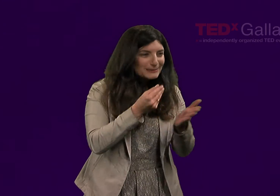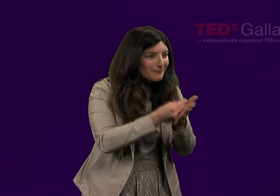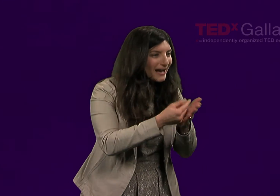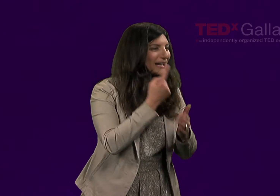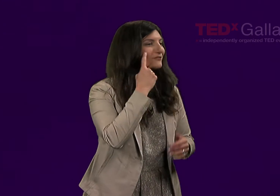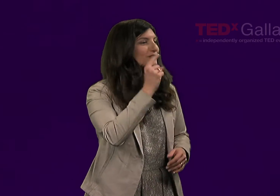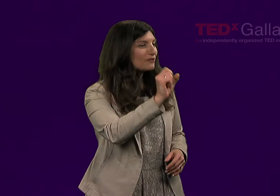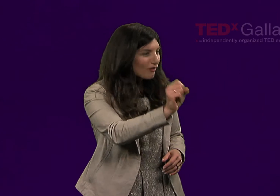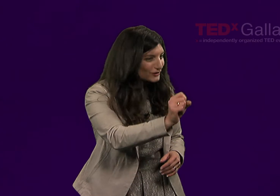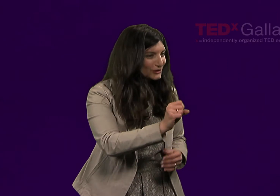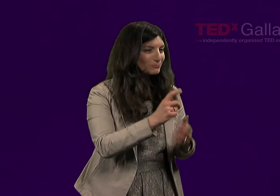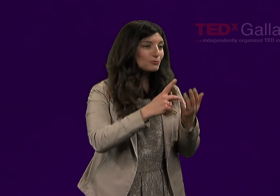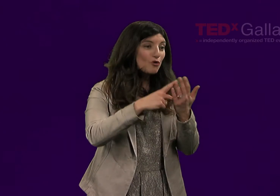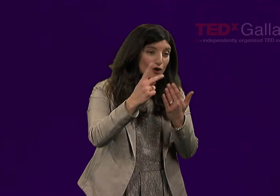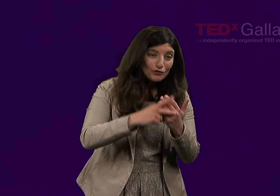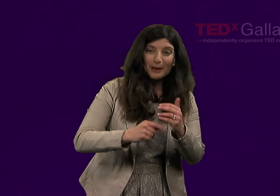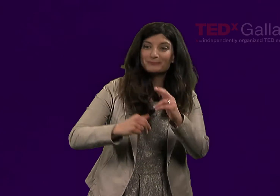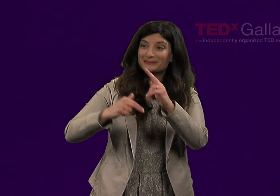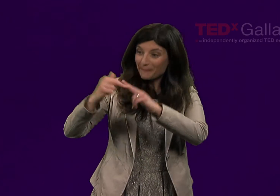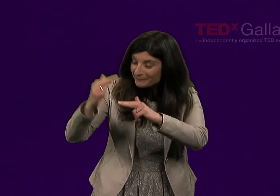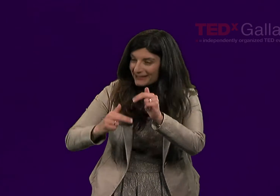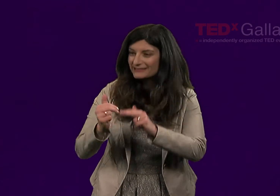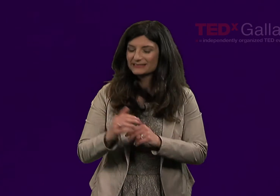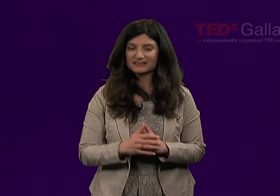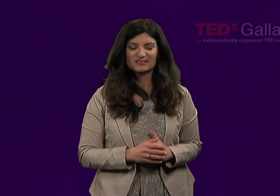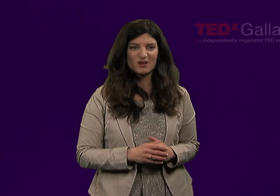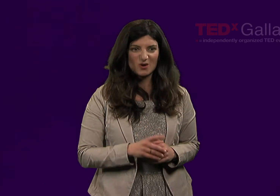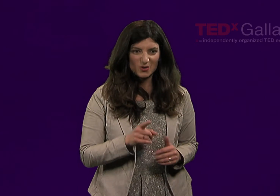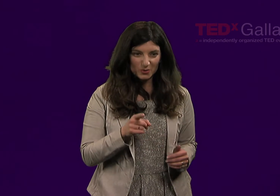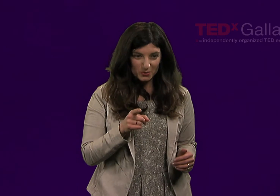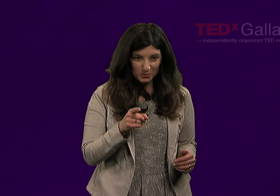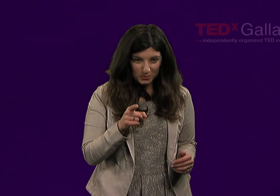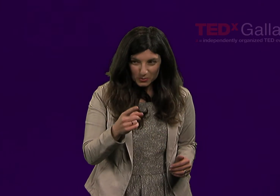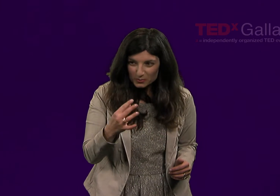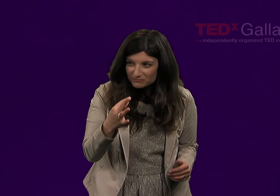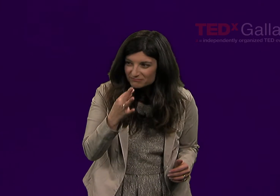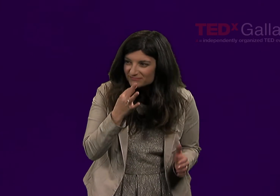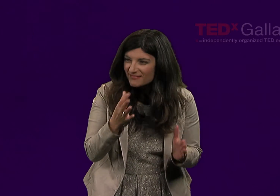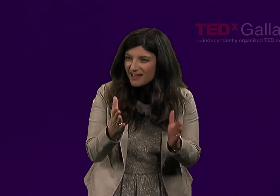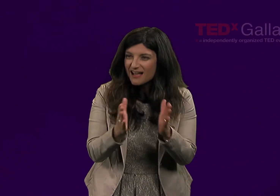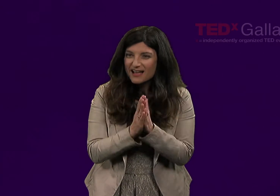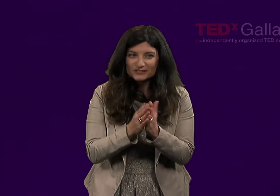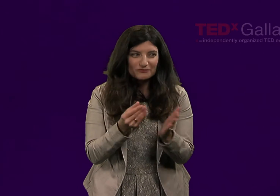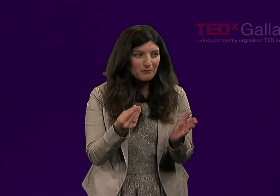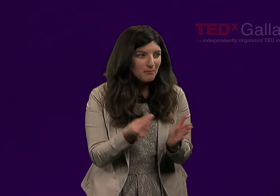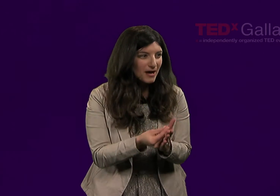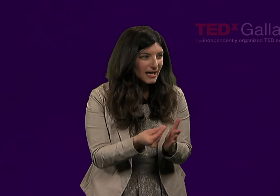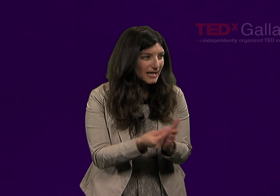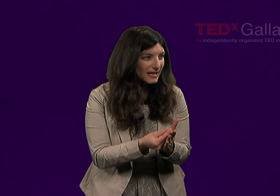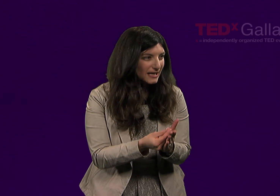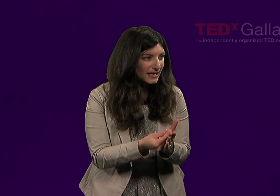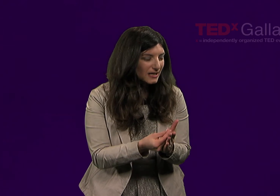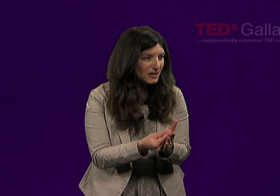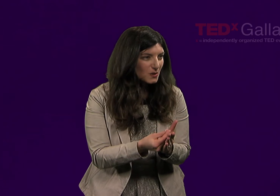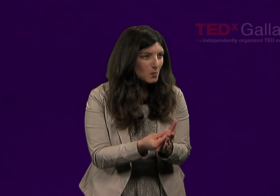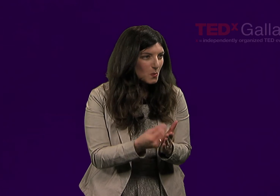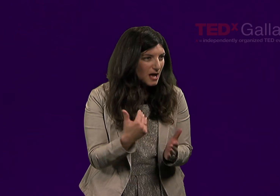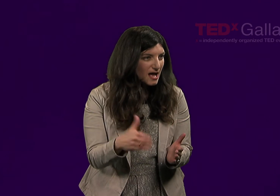I bring in funds for scholarships and programs and buildings." And it was about this point, he said, "Are you kidding me? You actually ask people for money?"